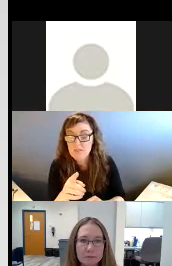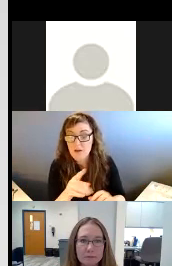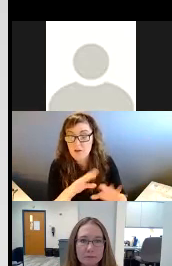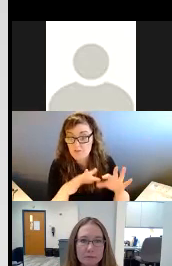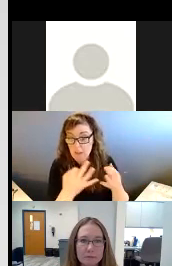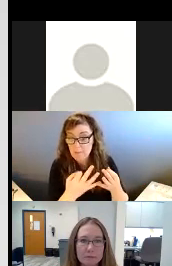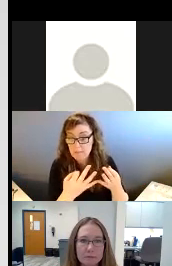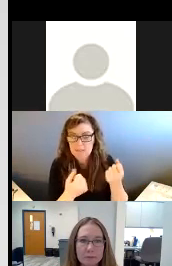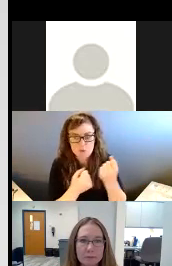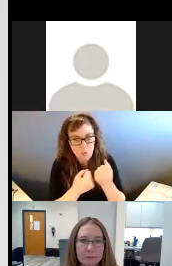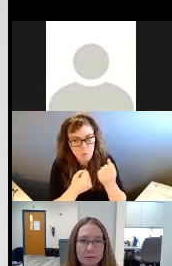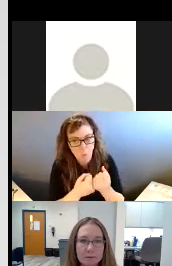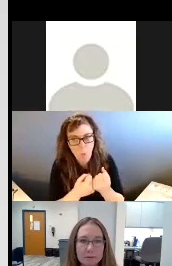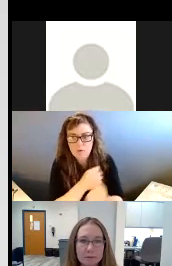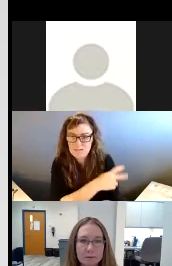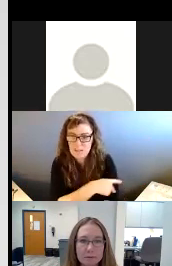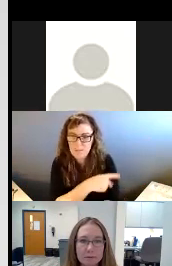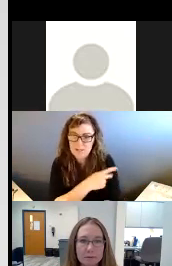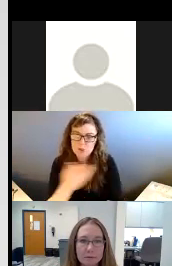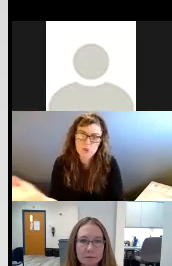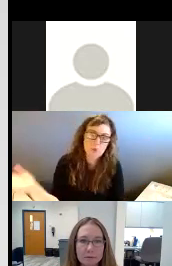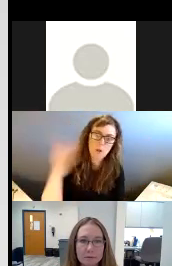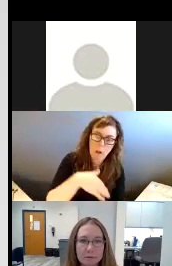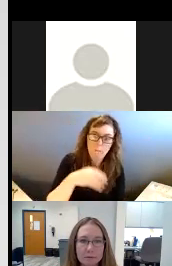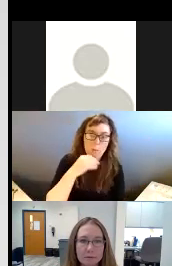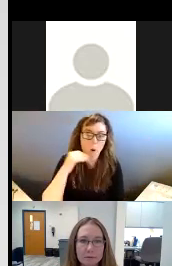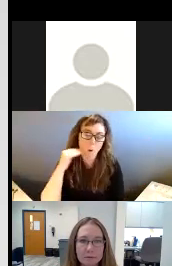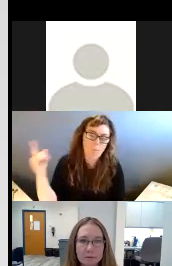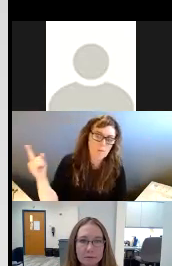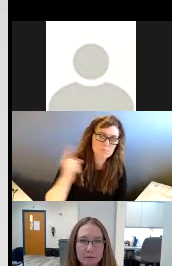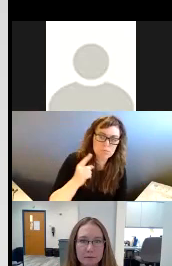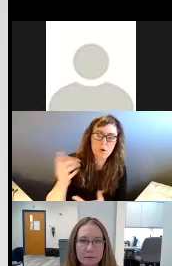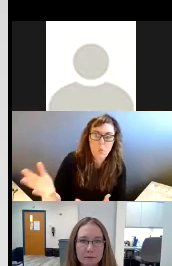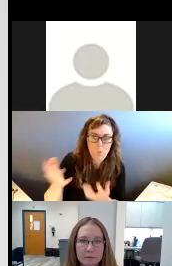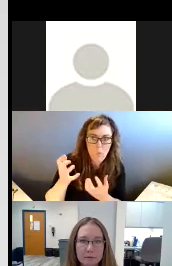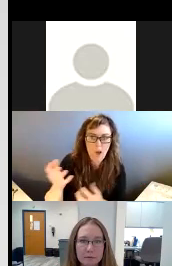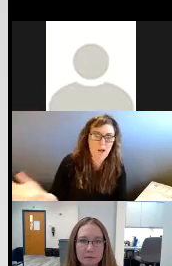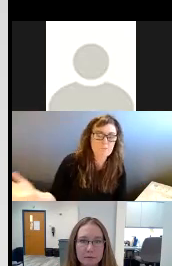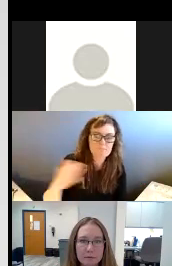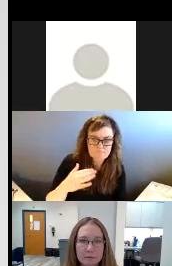THAT PATIENT TO COME BACK HOME. THAT IS WHATEVER STATUS HE WAS GOING TO DISCHARGE